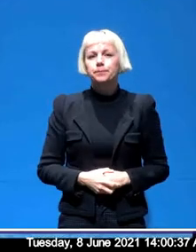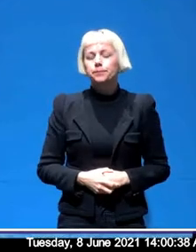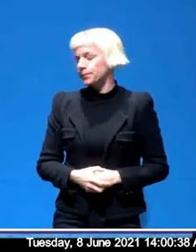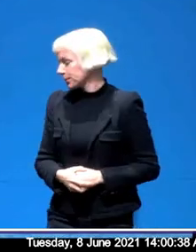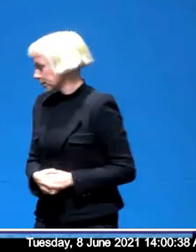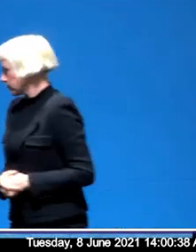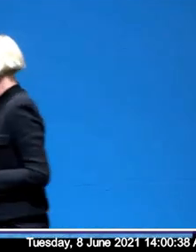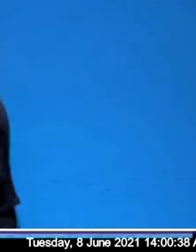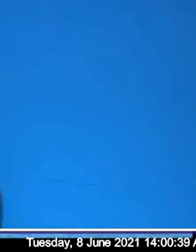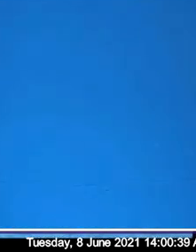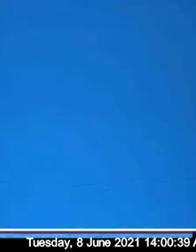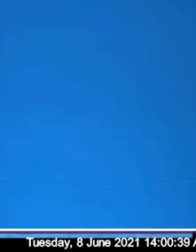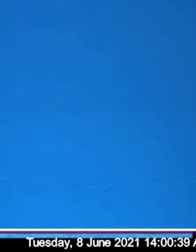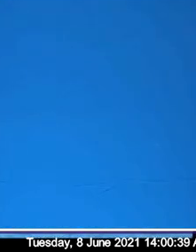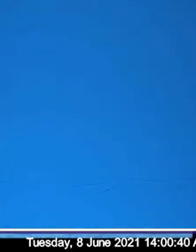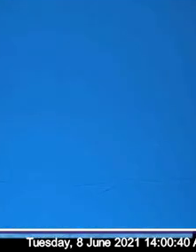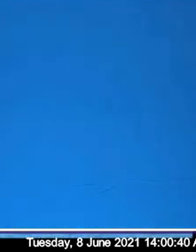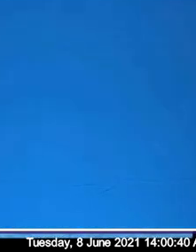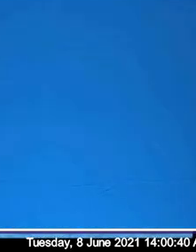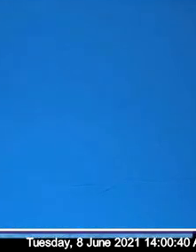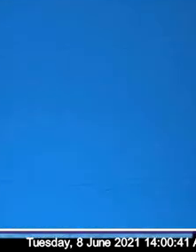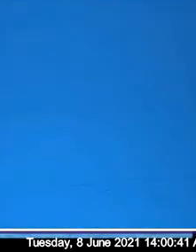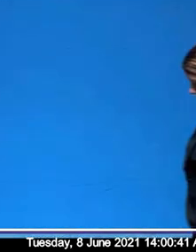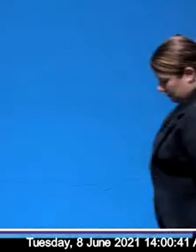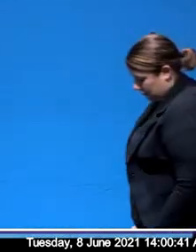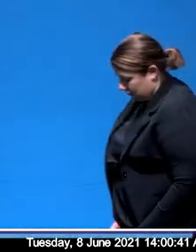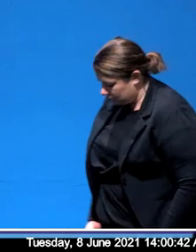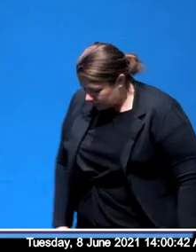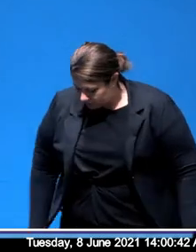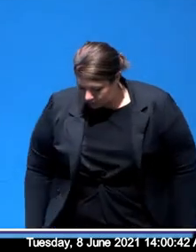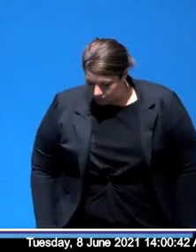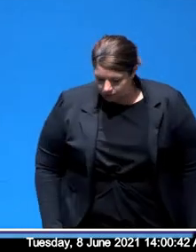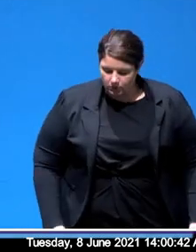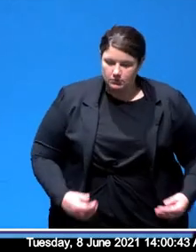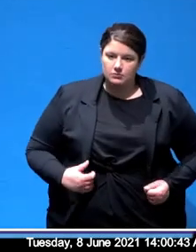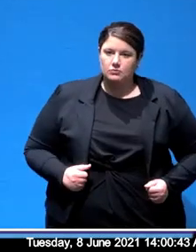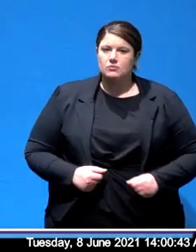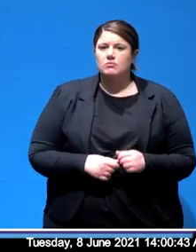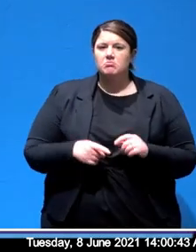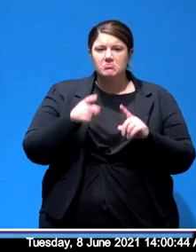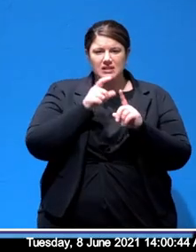Did you ever observe any difficulties with reports downplaying an incident?